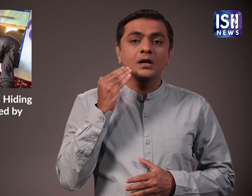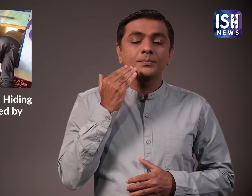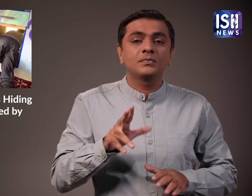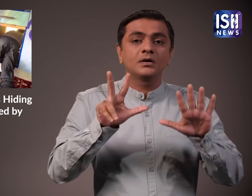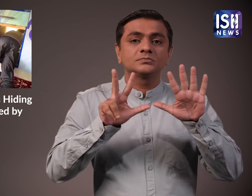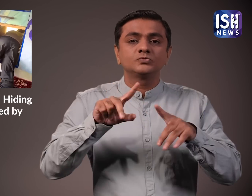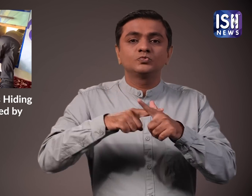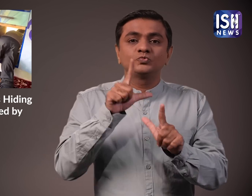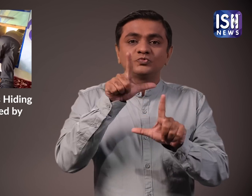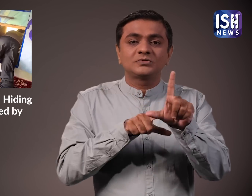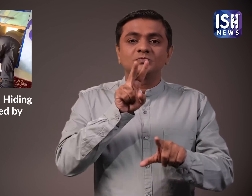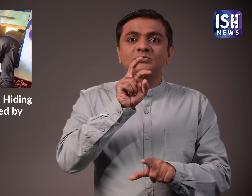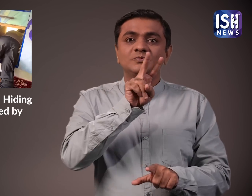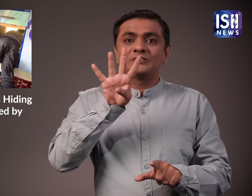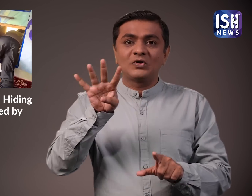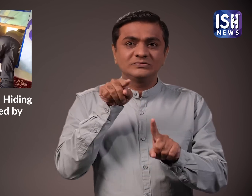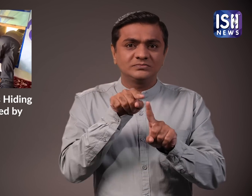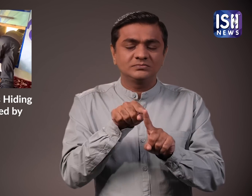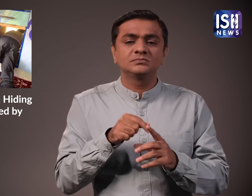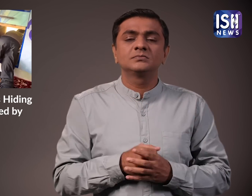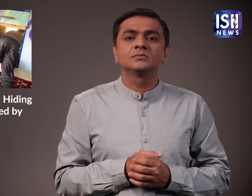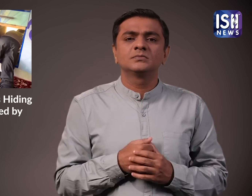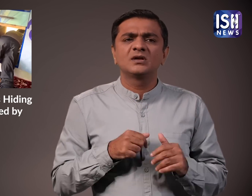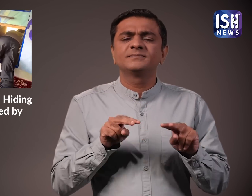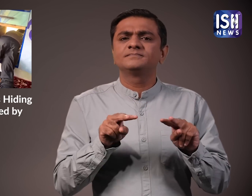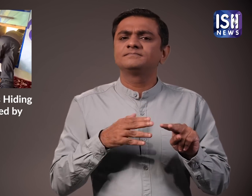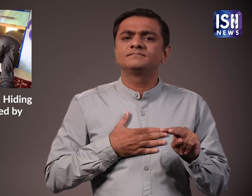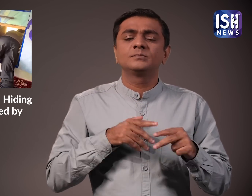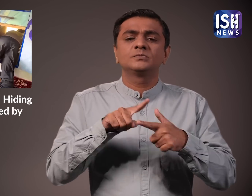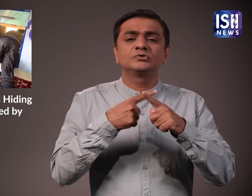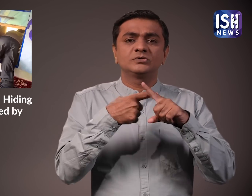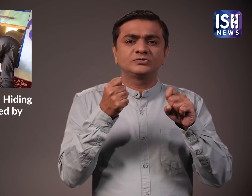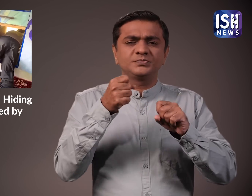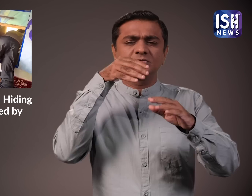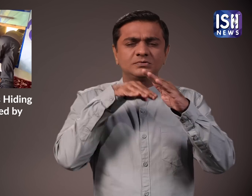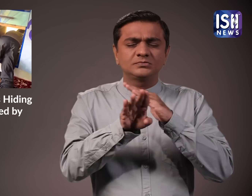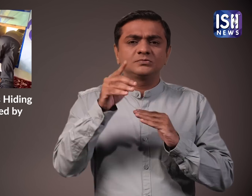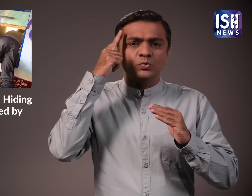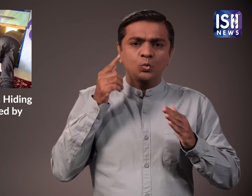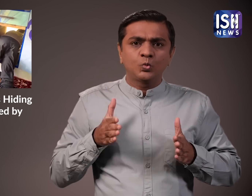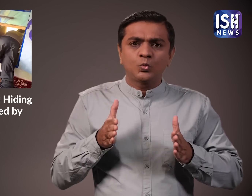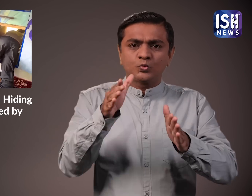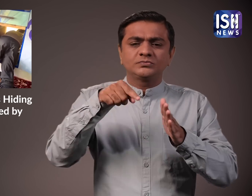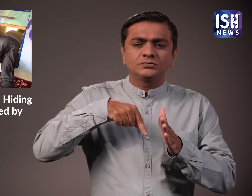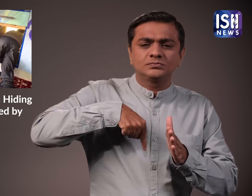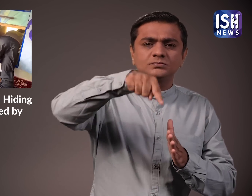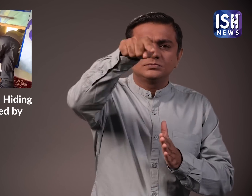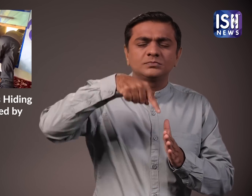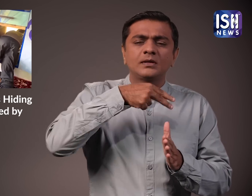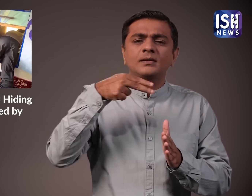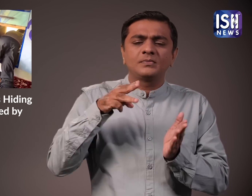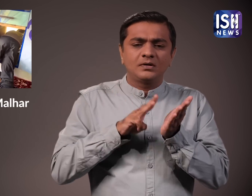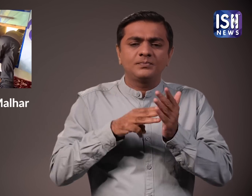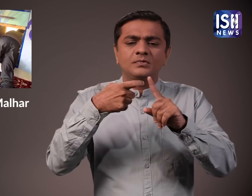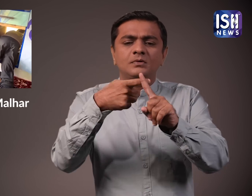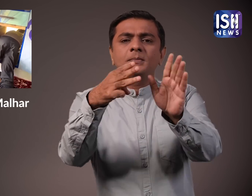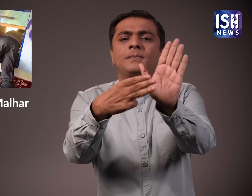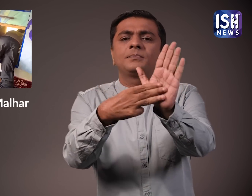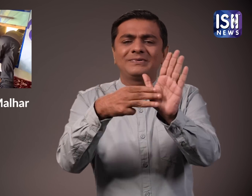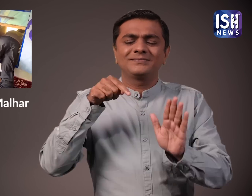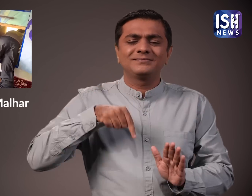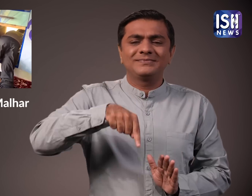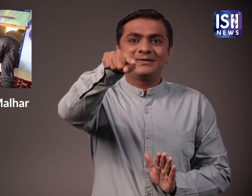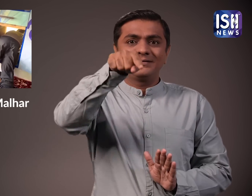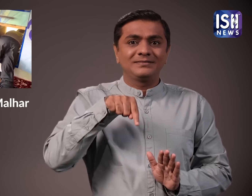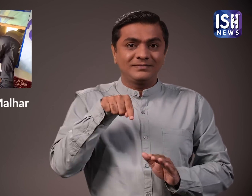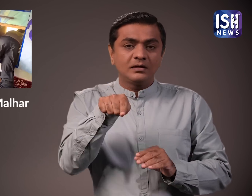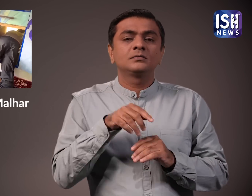On 8th July 2024, on the Machedi-Kindli-Malhar road in Jammu & Kashmir,